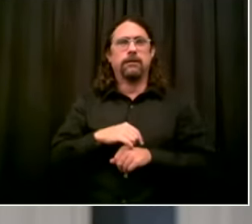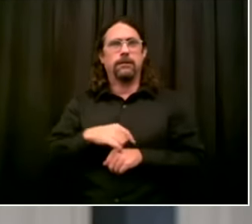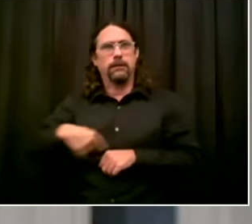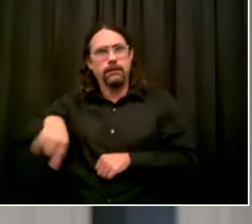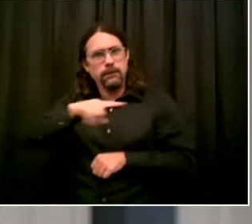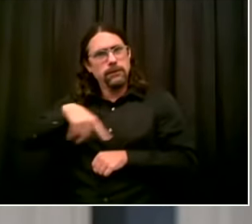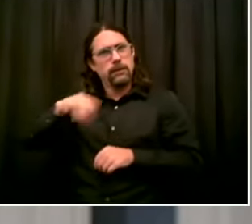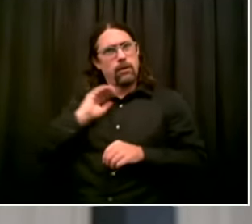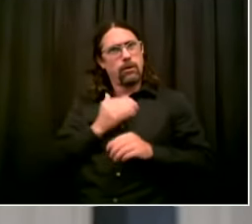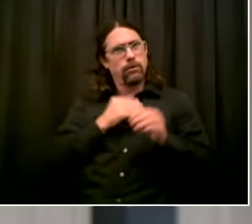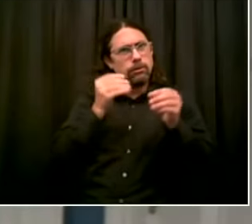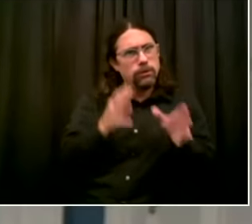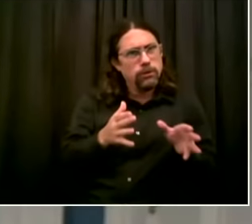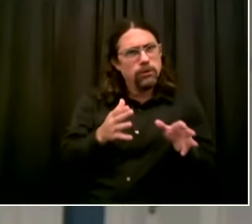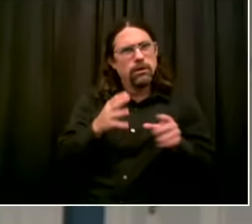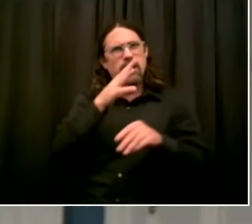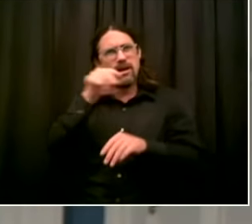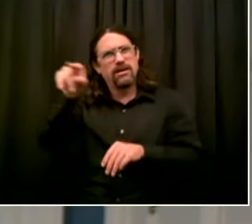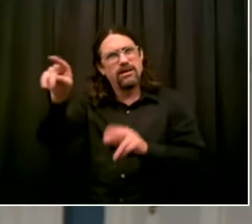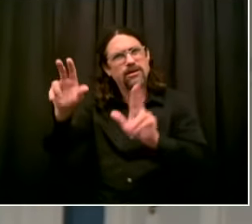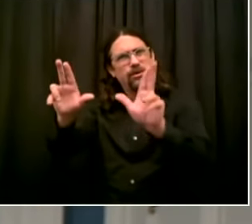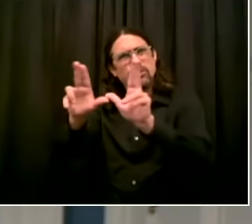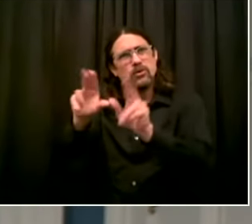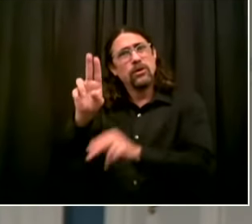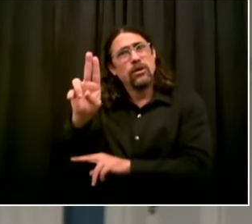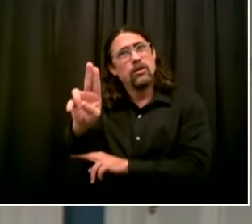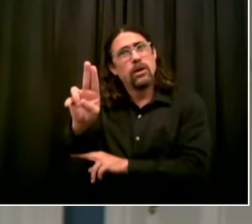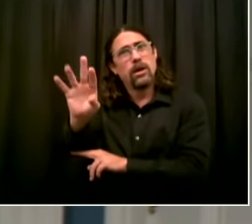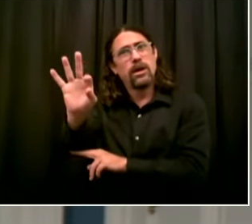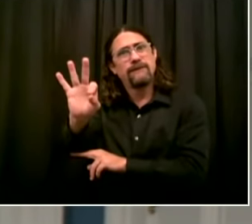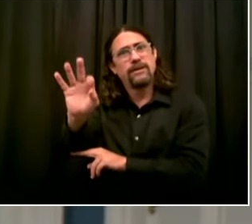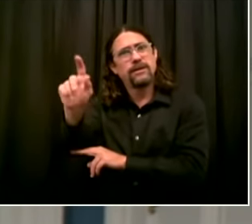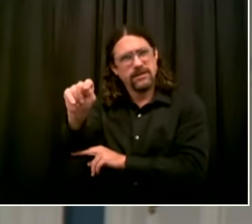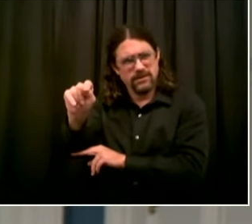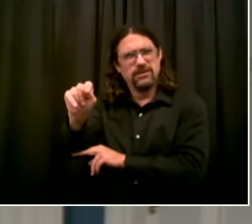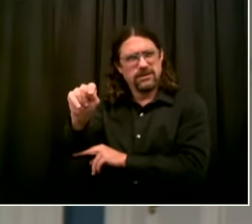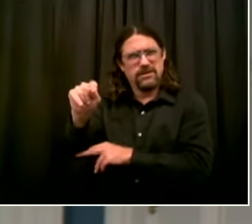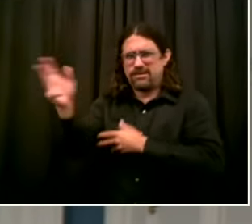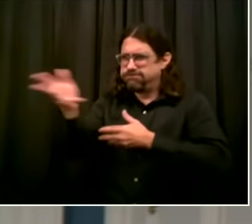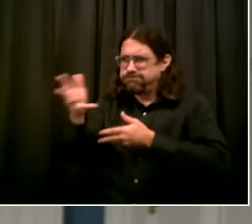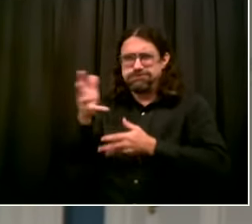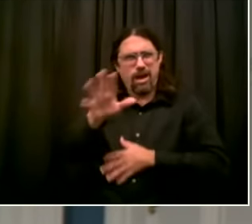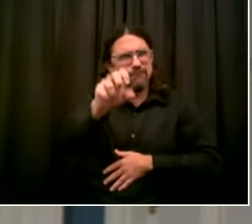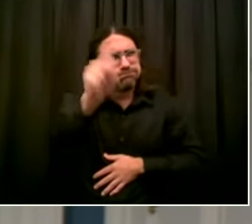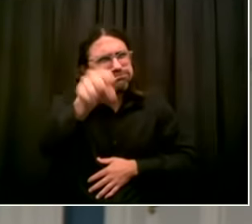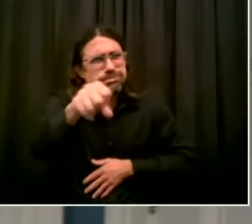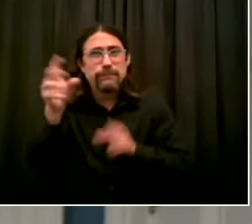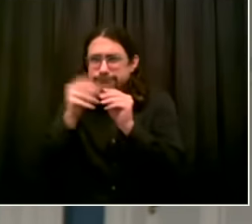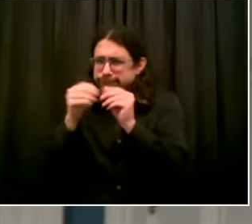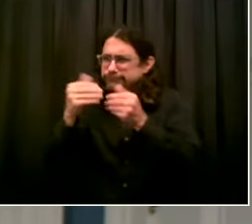NO T BECAUSE PEOPLE WERE NOT AT THE TABLE AND WORKED IN DIALOGUE.